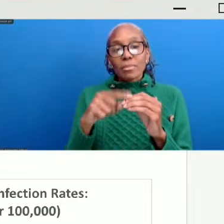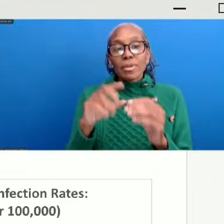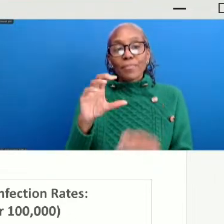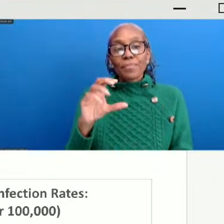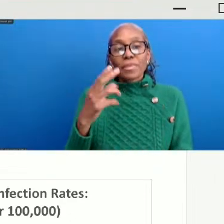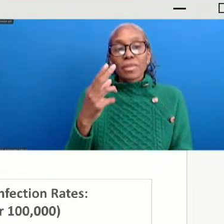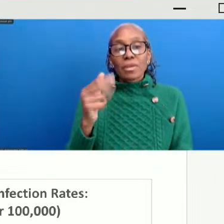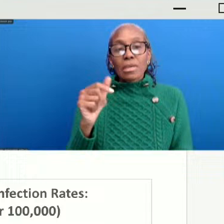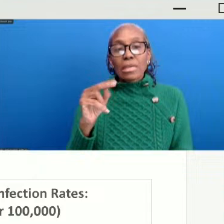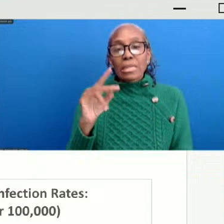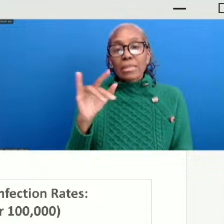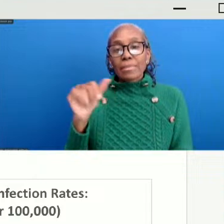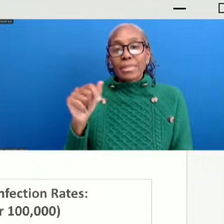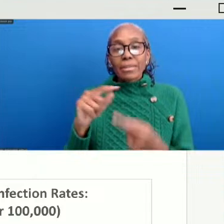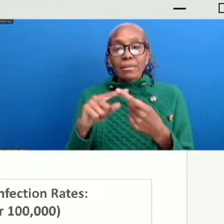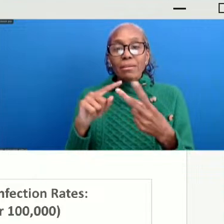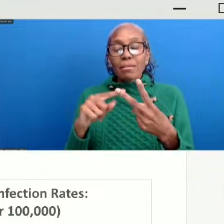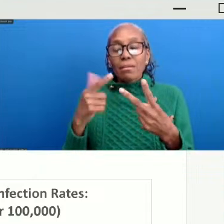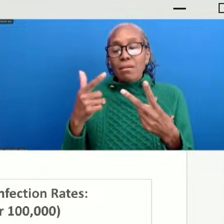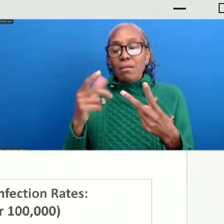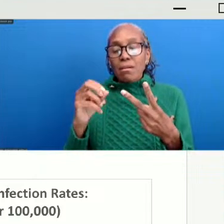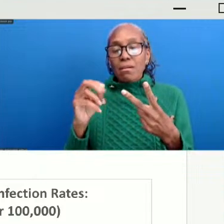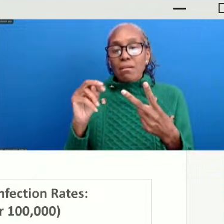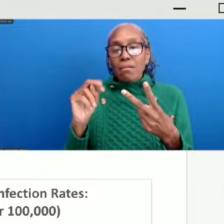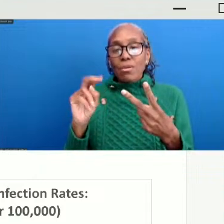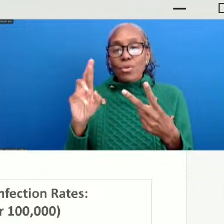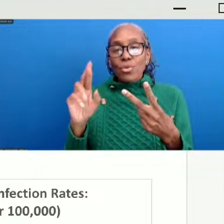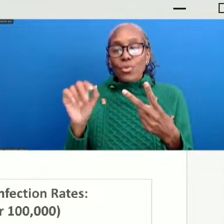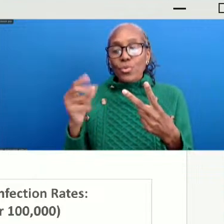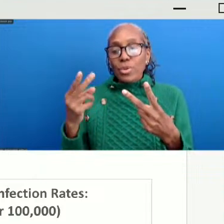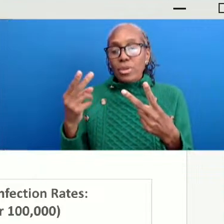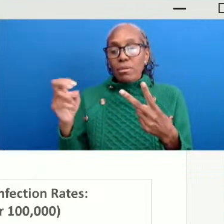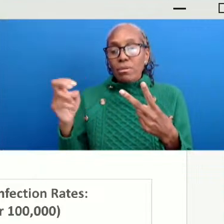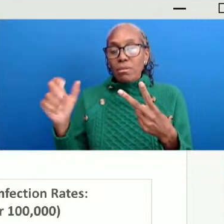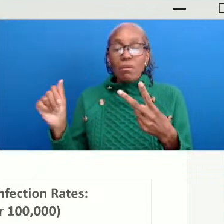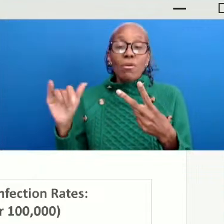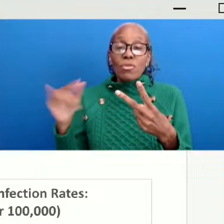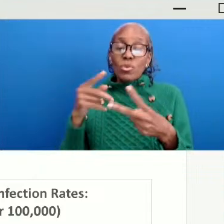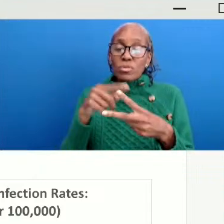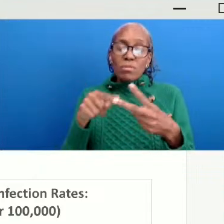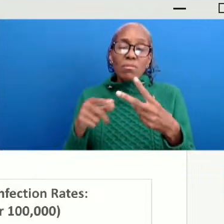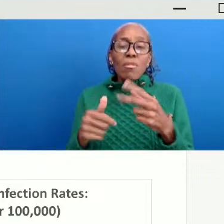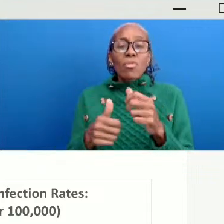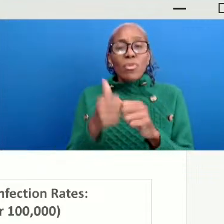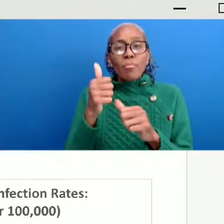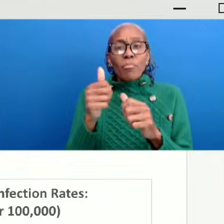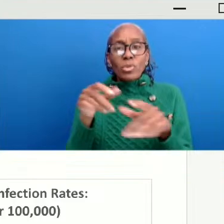AND ALSO A BIT OF GOOD NEWS ON CLEMENTE AND GONORRHEA WHICH ARE THE MOST COMMON